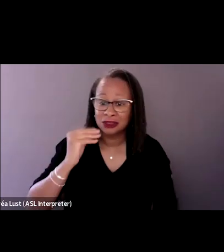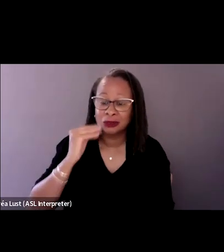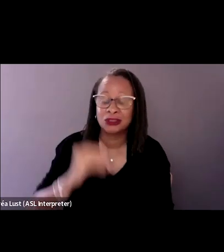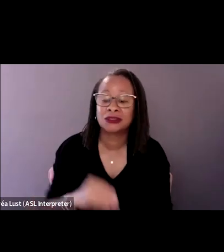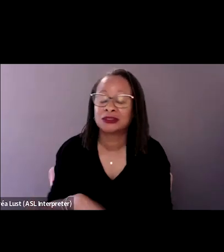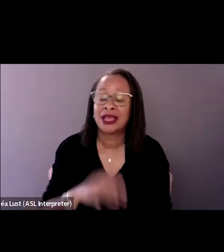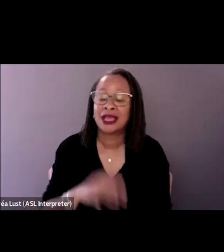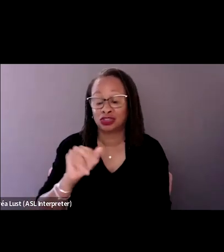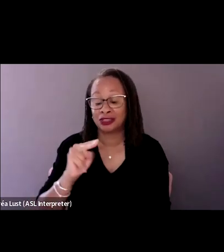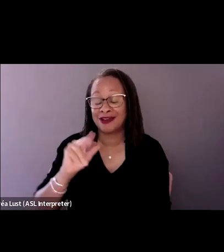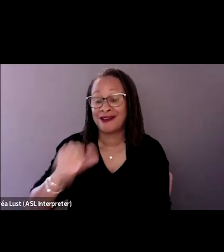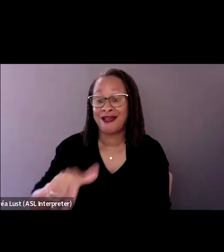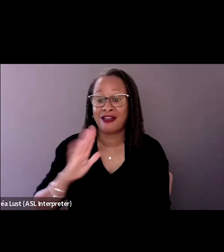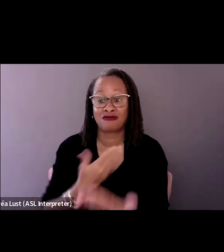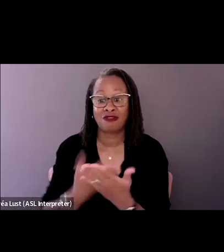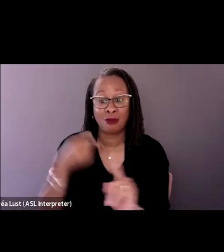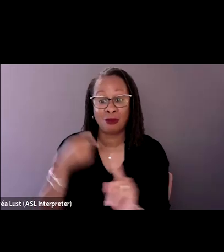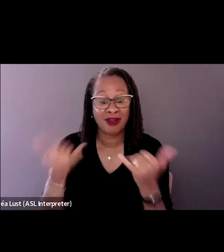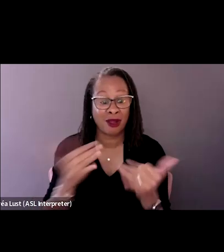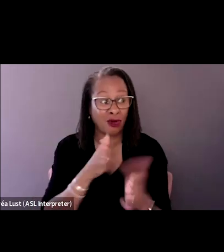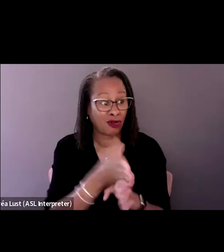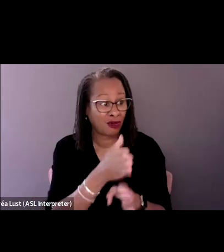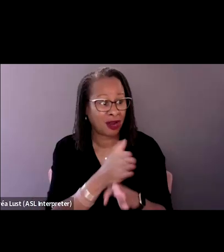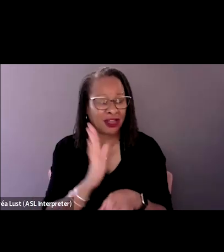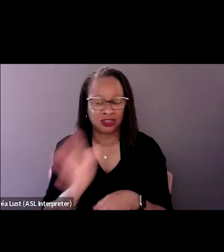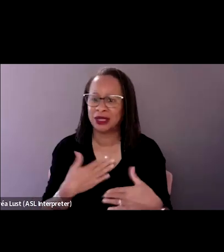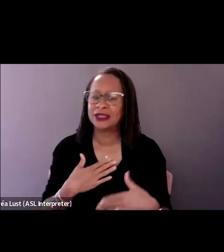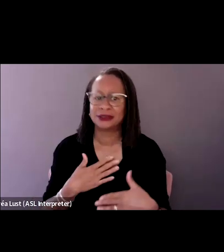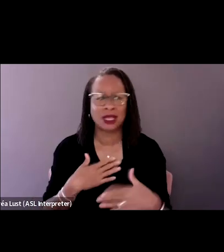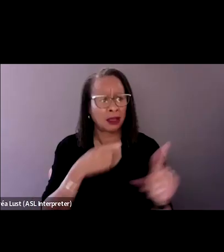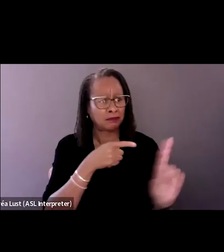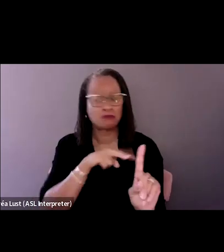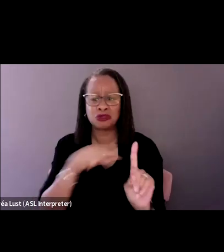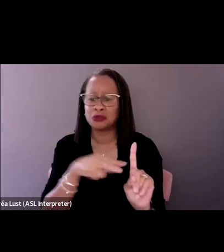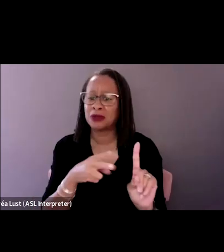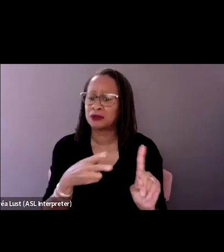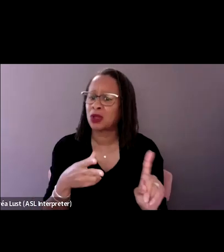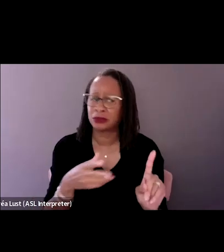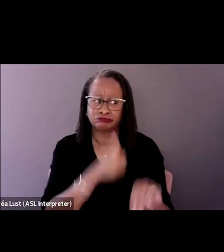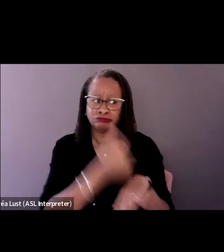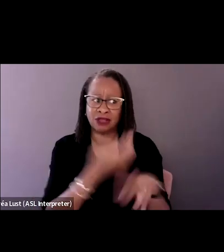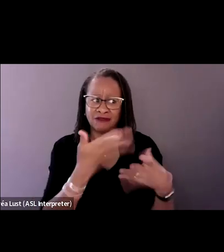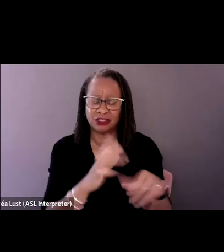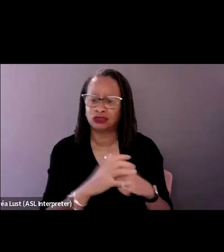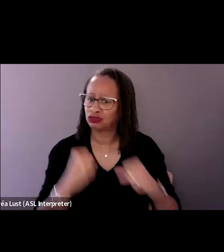Janay has arrived at a point where she has a well-formed point of view to share and a film to share with us.